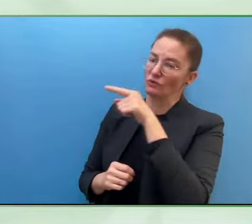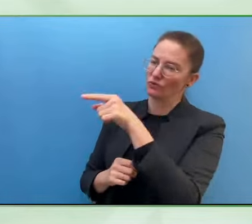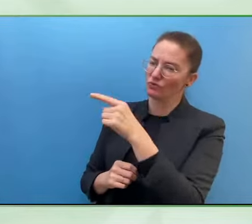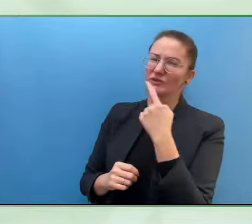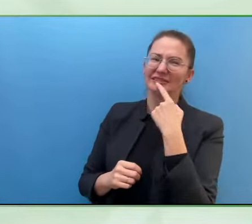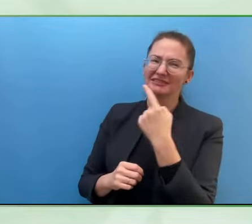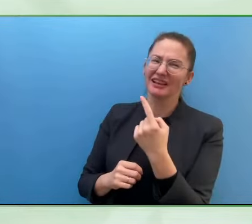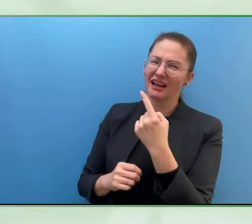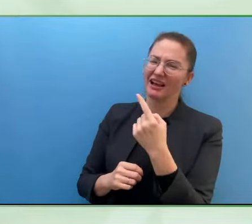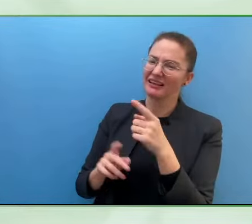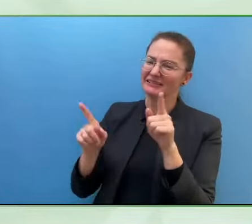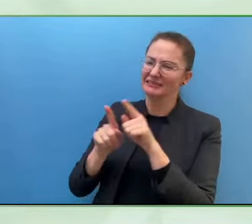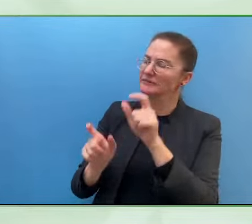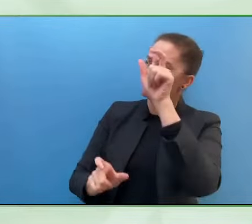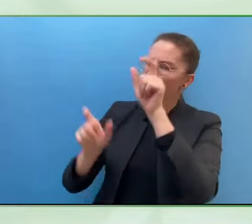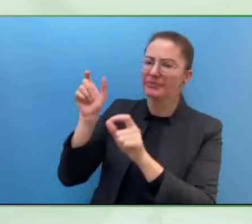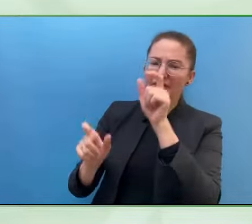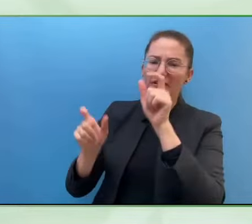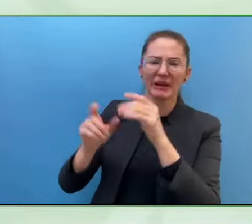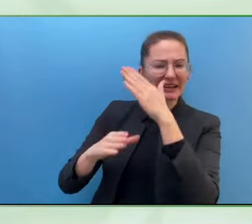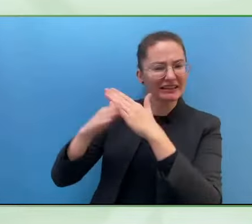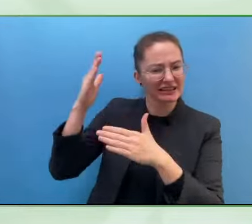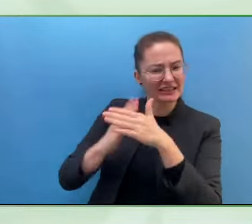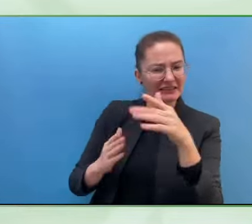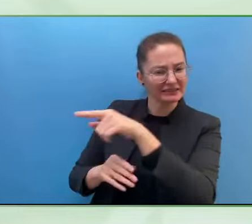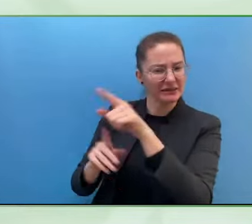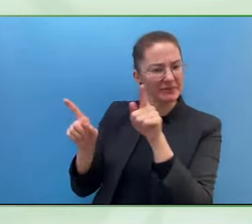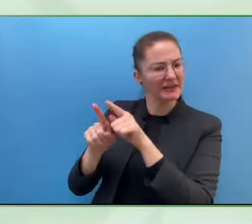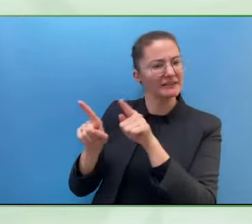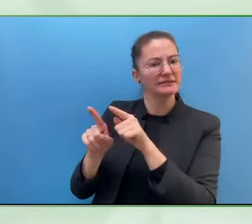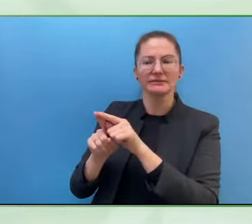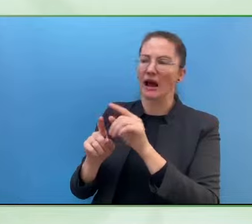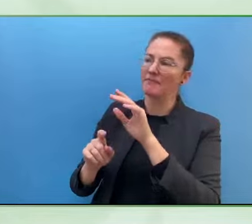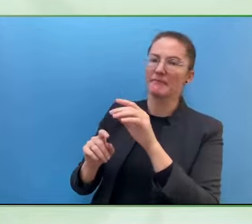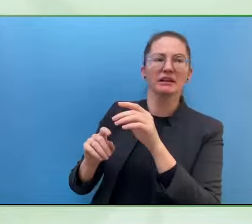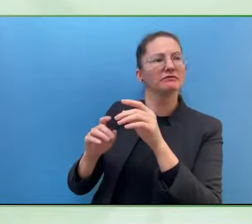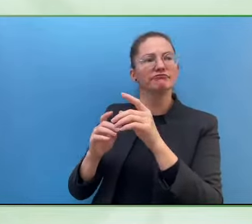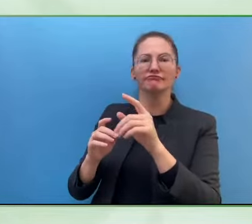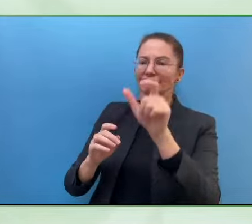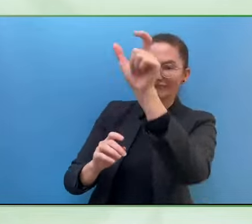Your question was to customers.